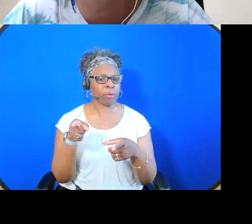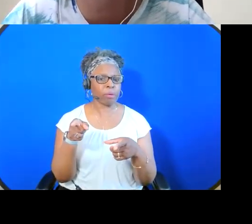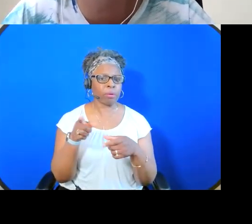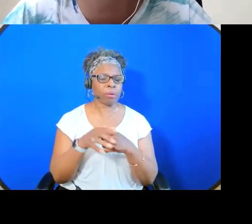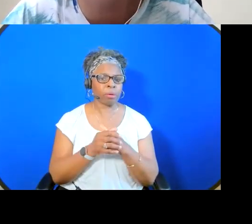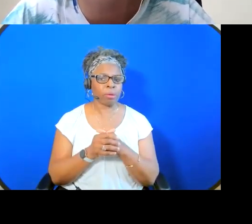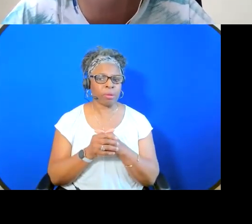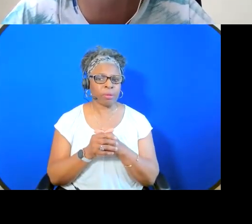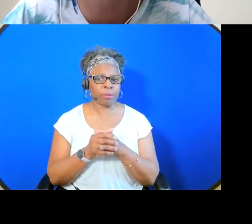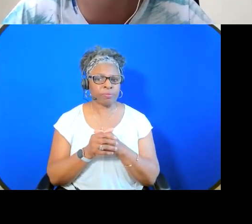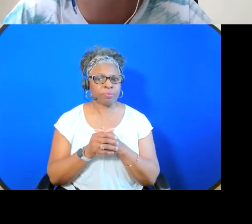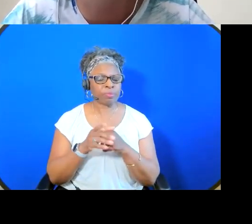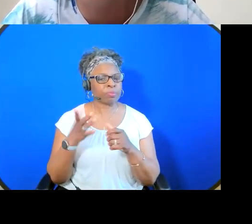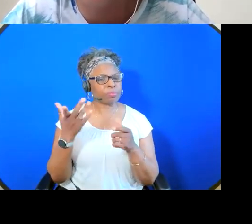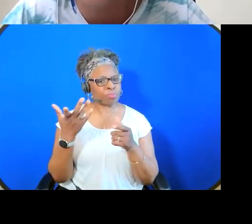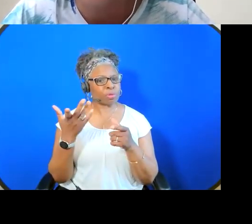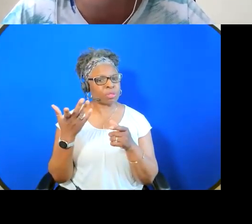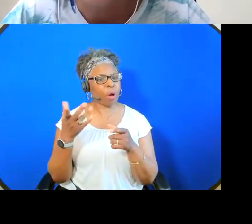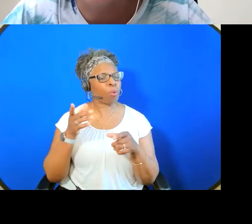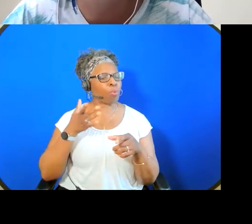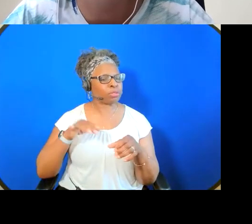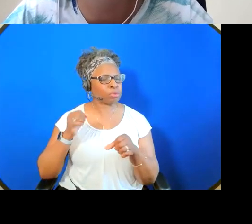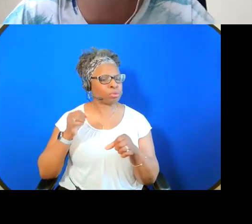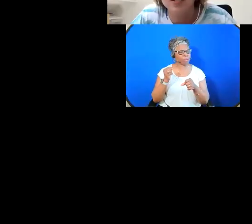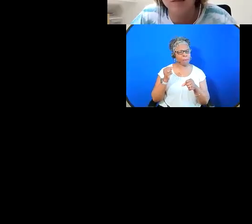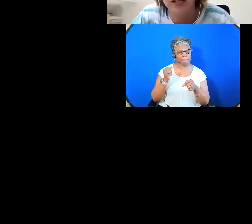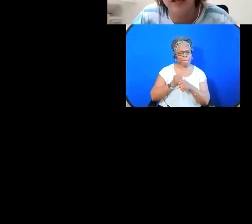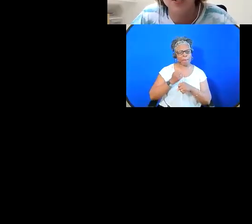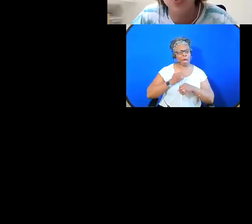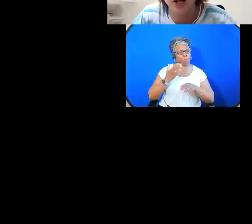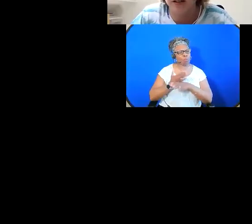certain groups of people, but actually with them, and a lot of decision making is shared.